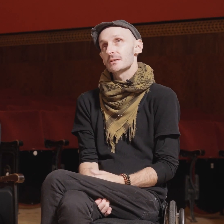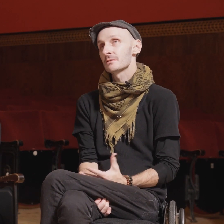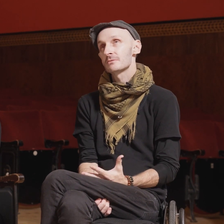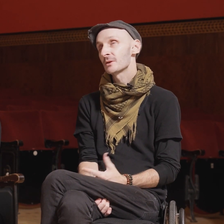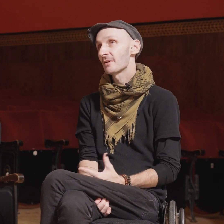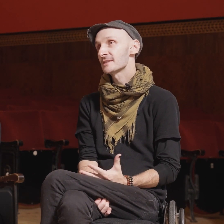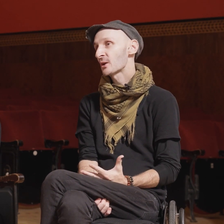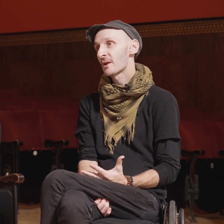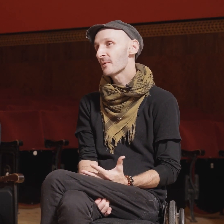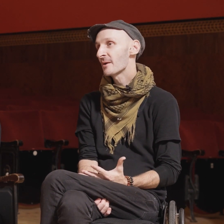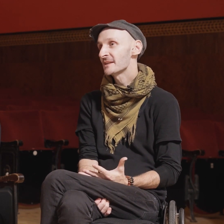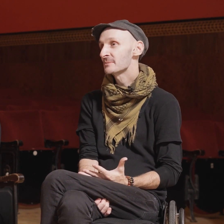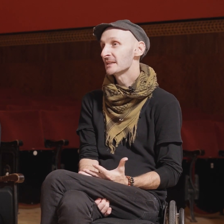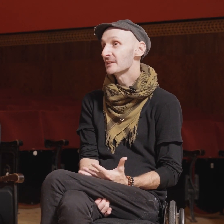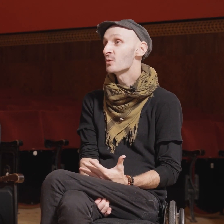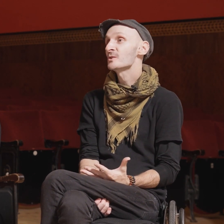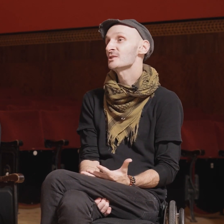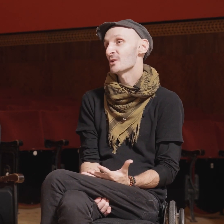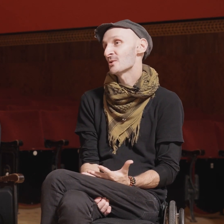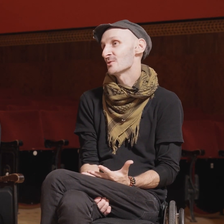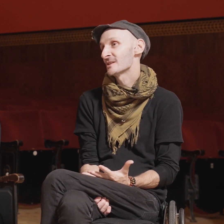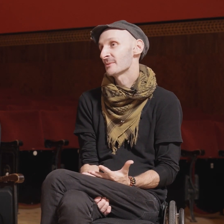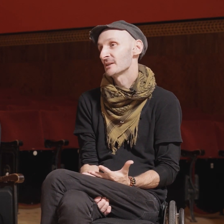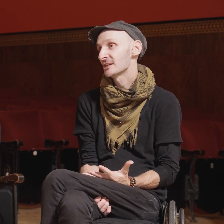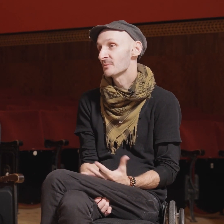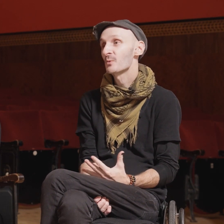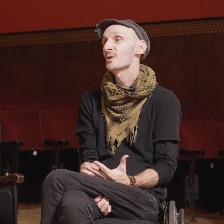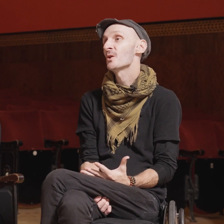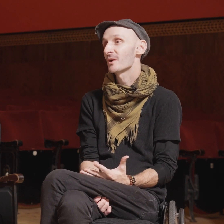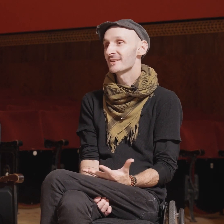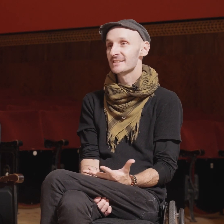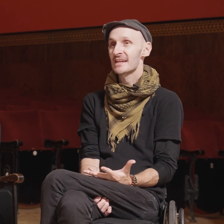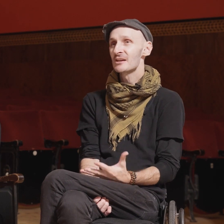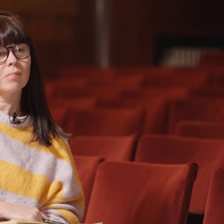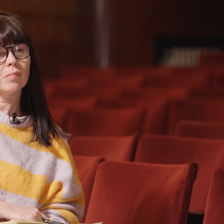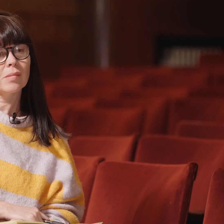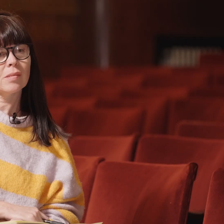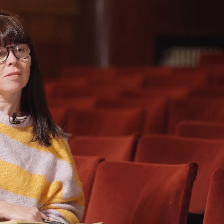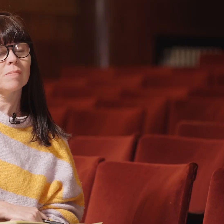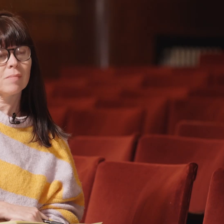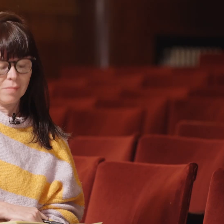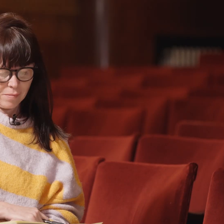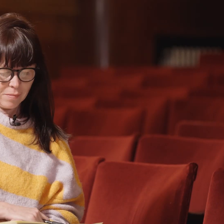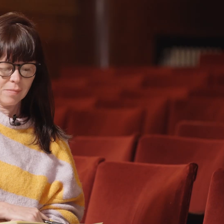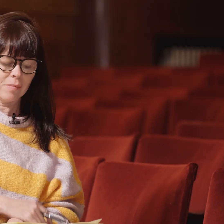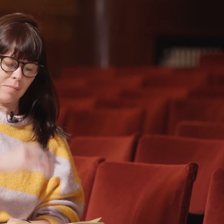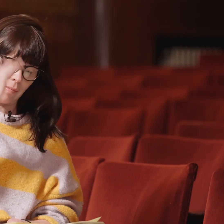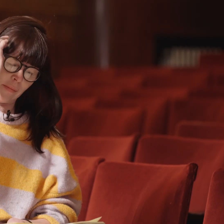25 years ago, when I acquired my disability, there was no disabled leadership. There were no what I'd like to say more role models to aspire to